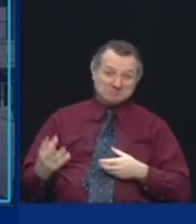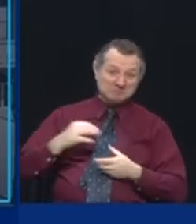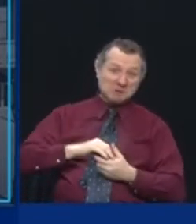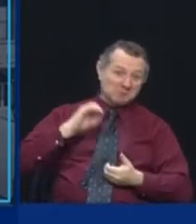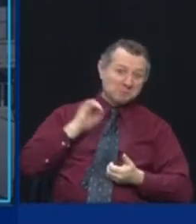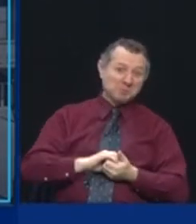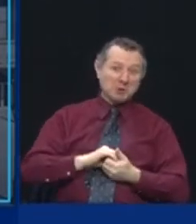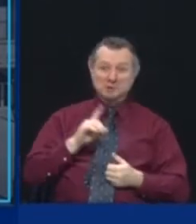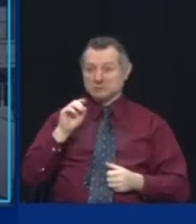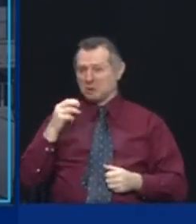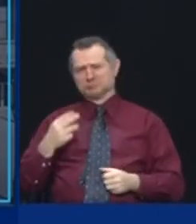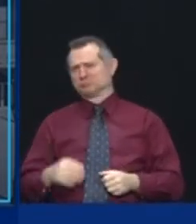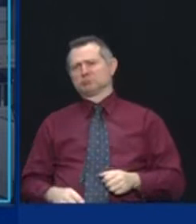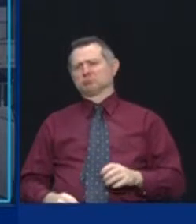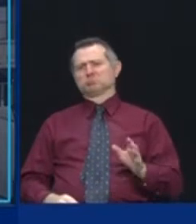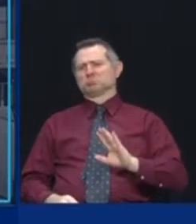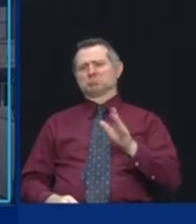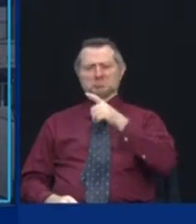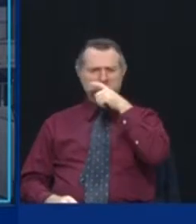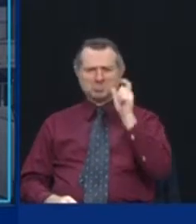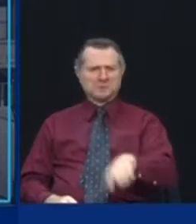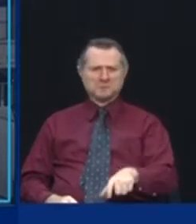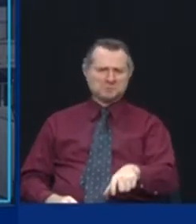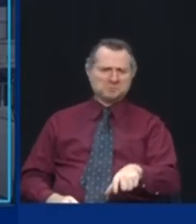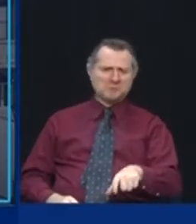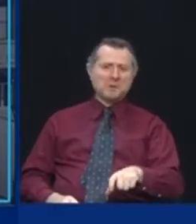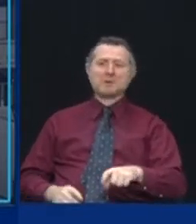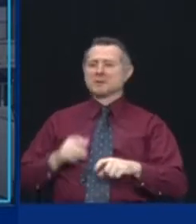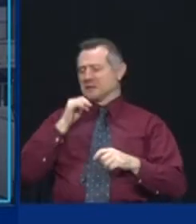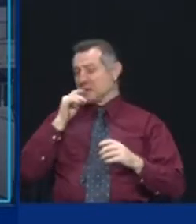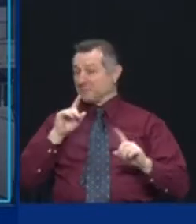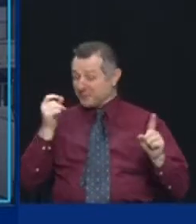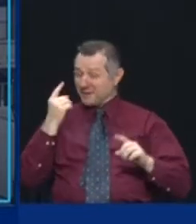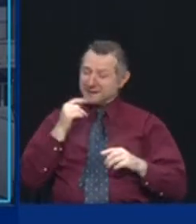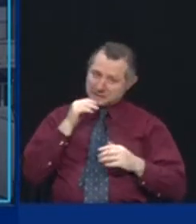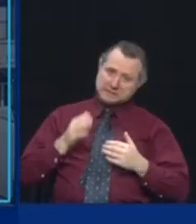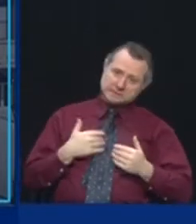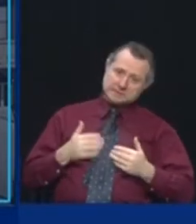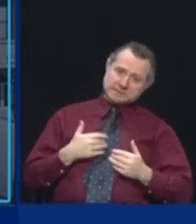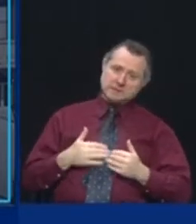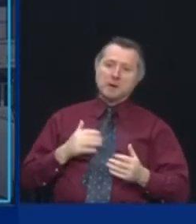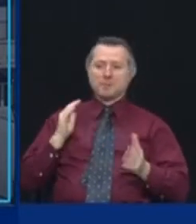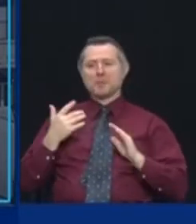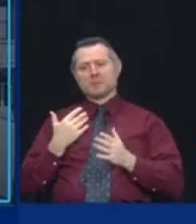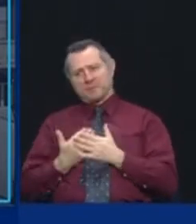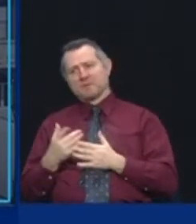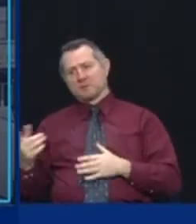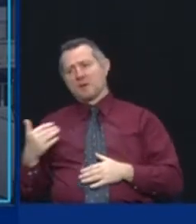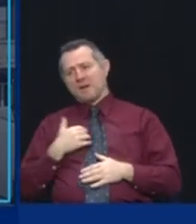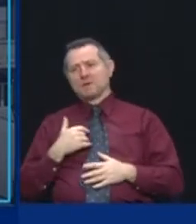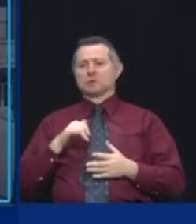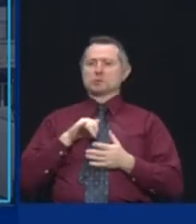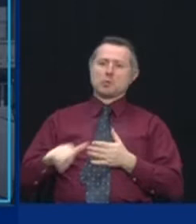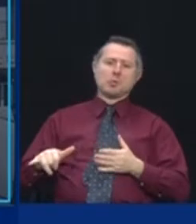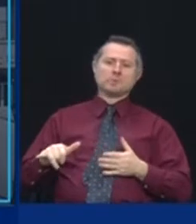THEIR COOPERATION. THEY DIDN'T HAVE TO DO IT. IT'S NOT EASY TO DO.